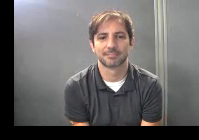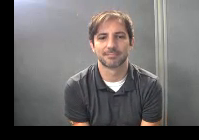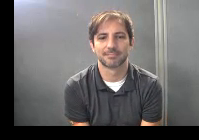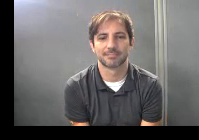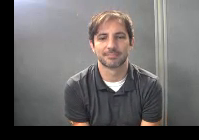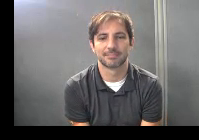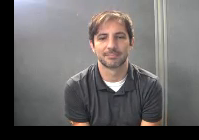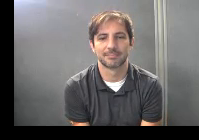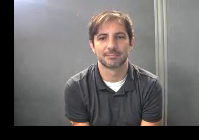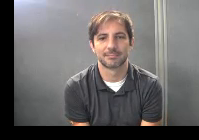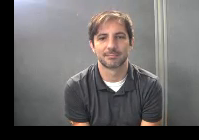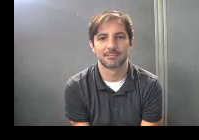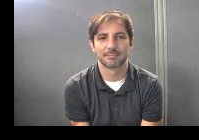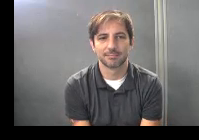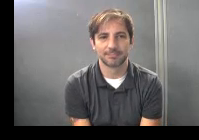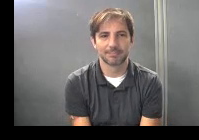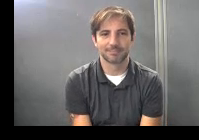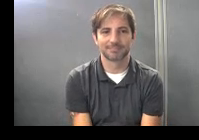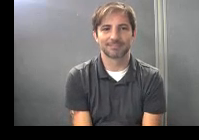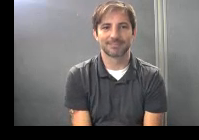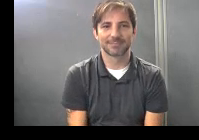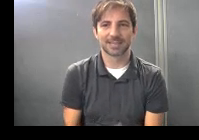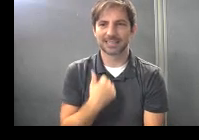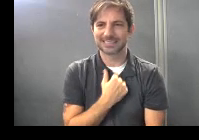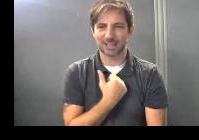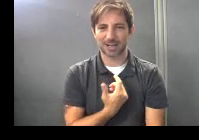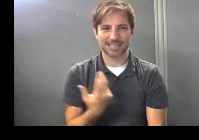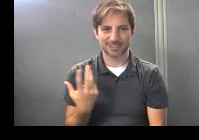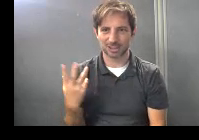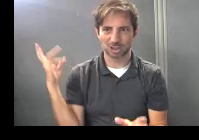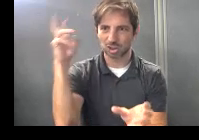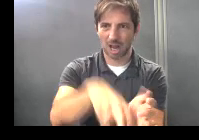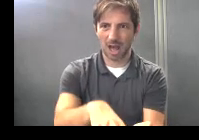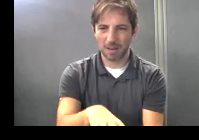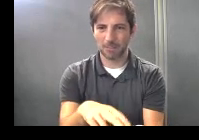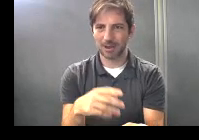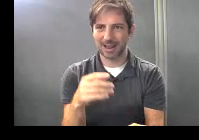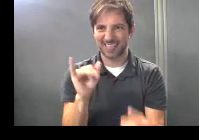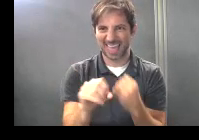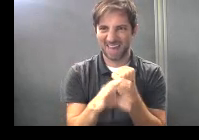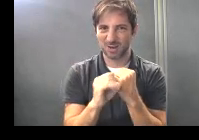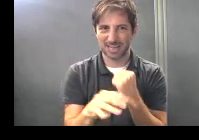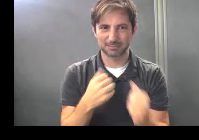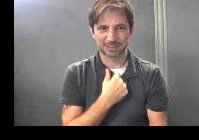SORRY, JUST JUMPED RIGHT INTO THE AD.